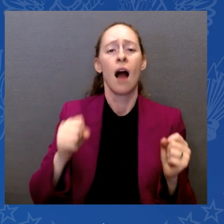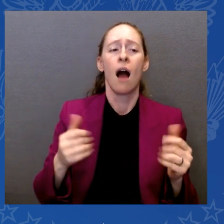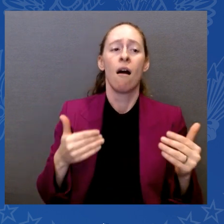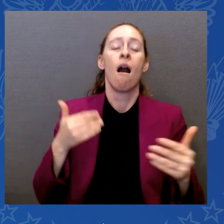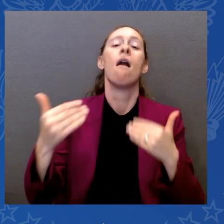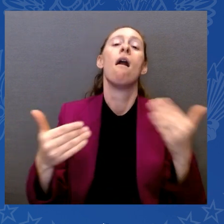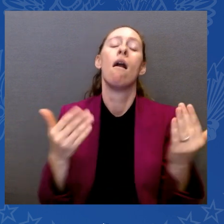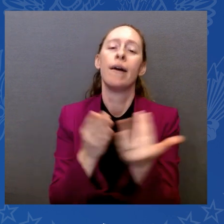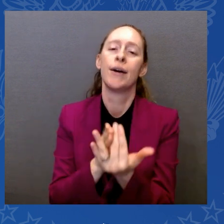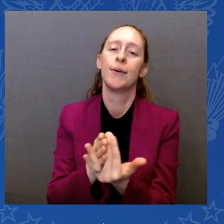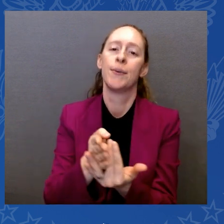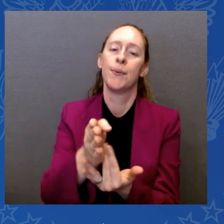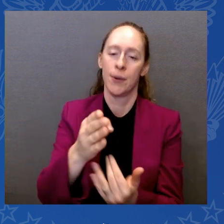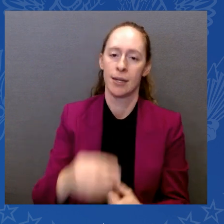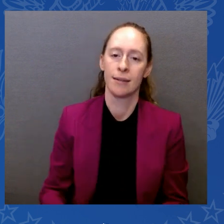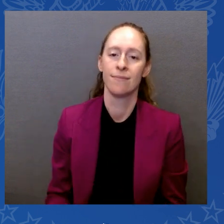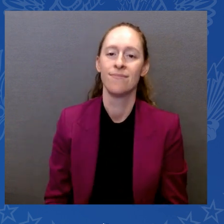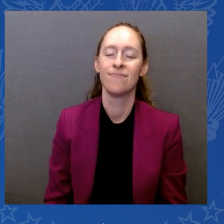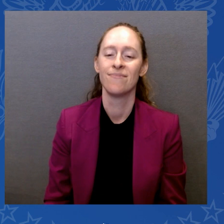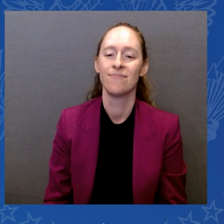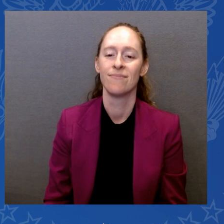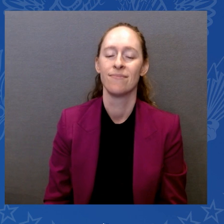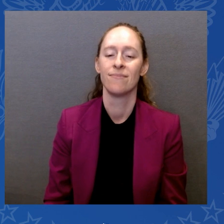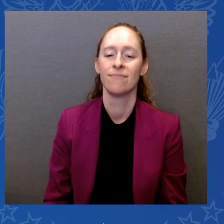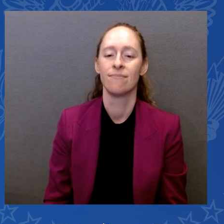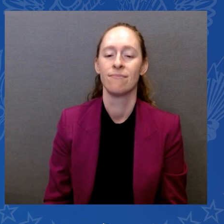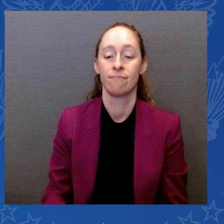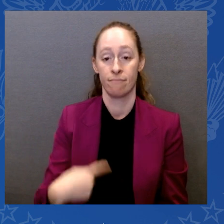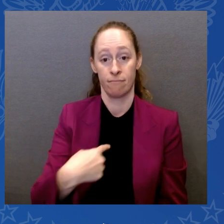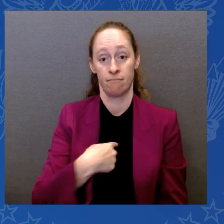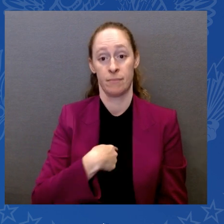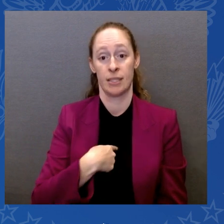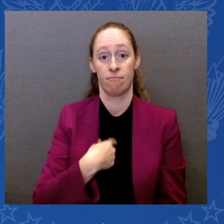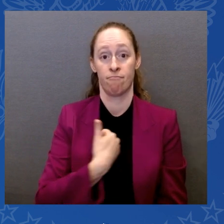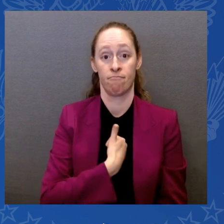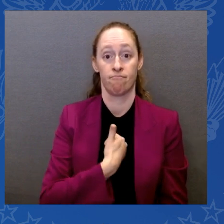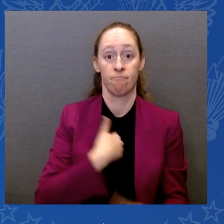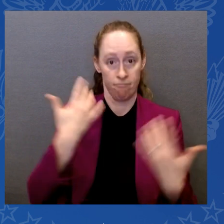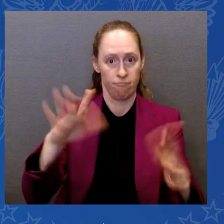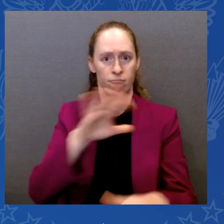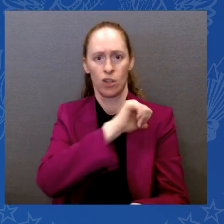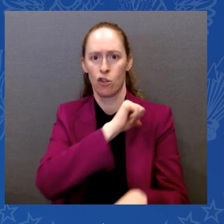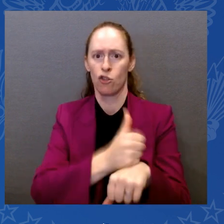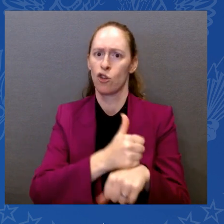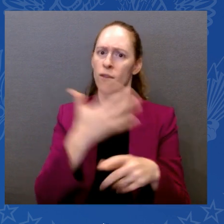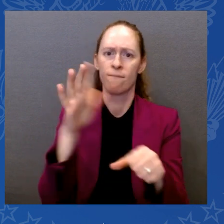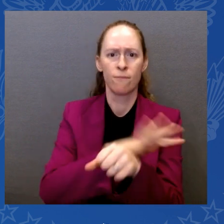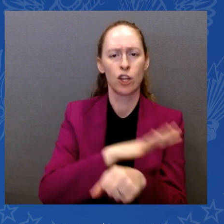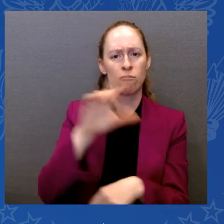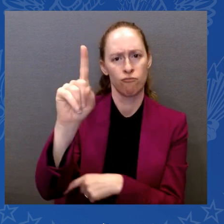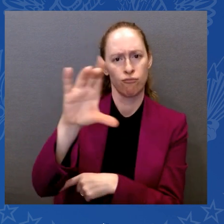100 percent federal funding for -- Administrator Warrington: Yes. The President: -- debris removal, search and rescue, power and water restoration,